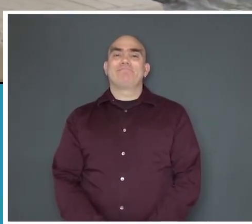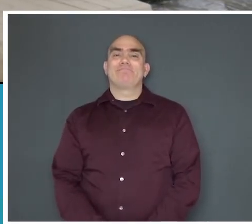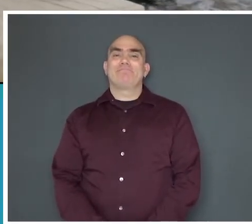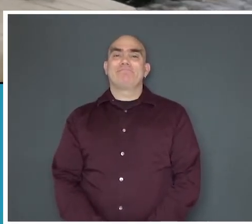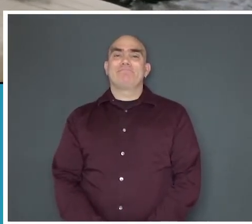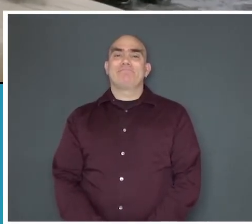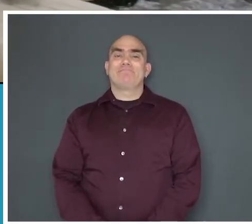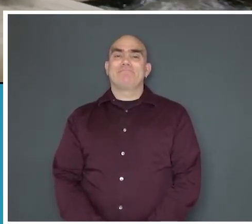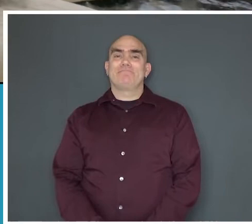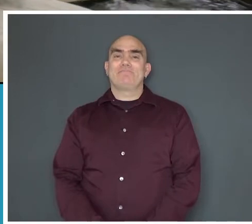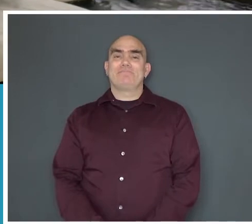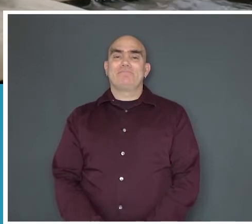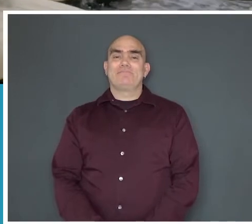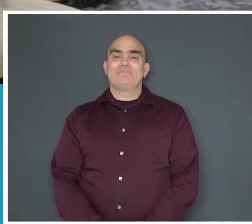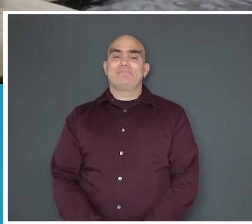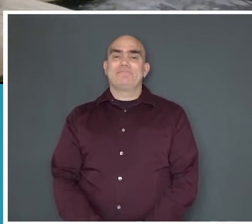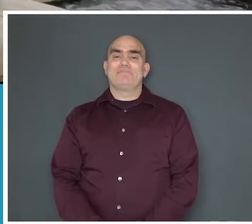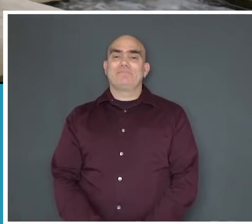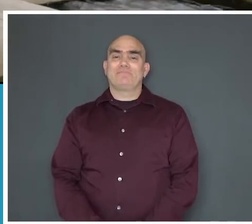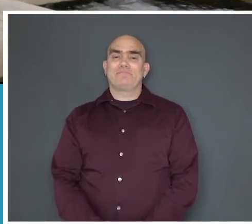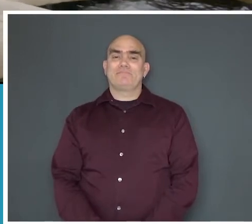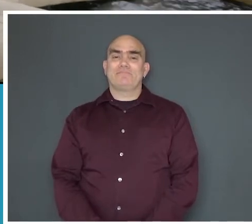(whistle chirping)